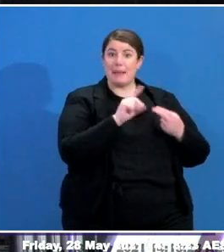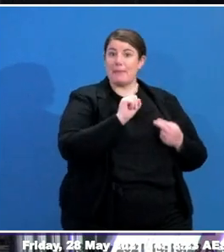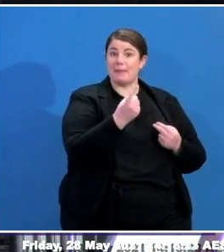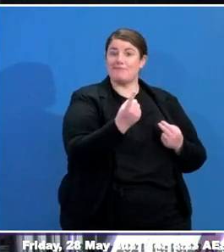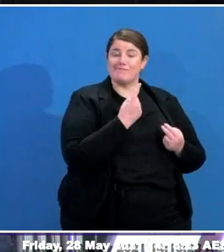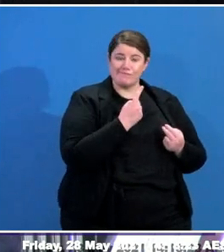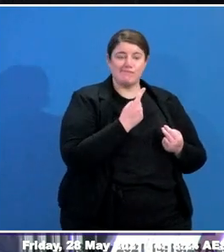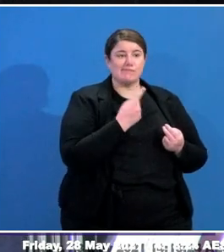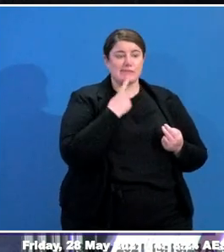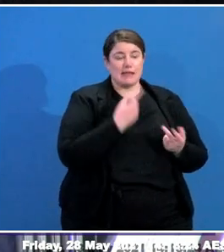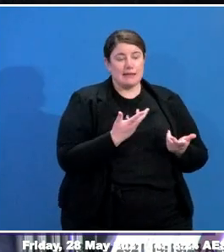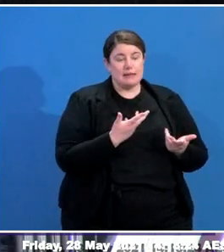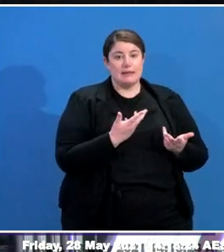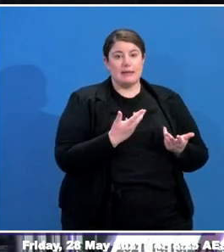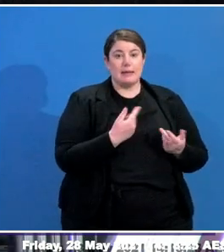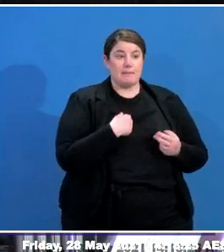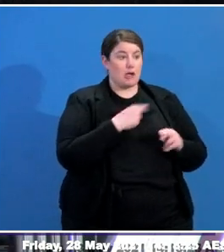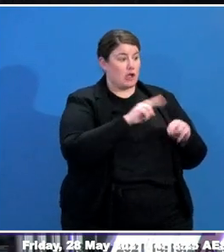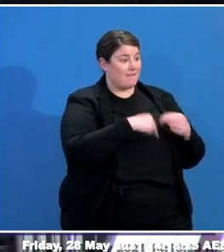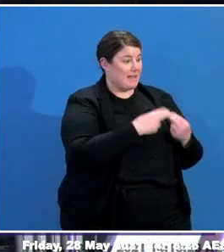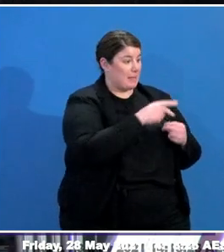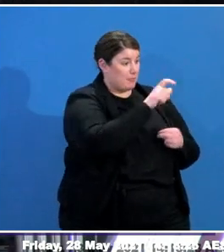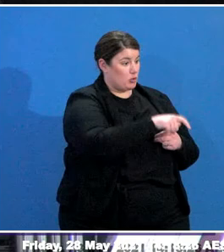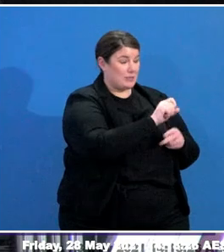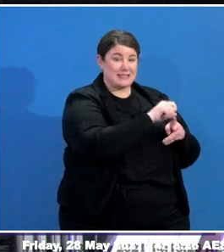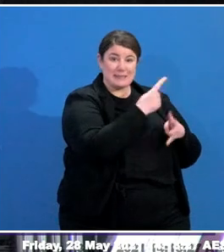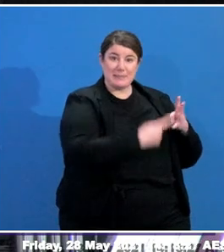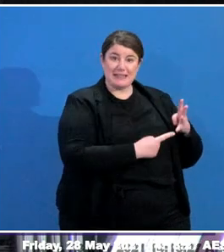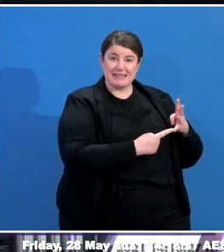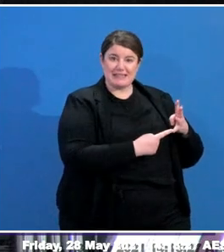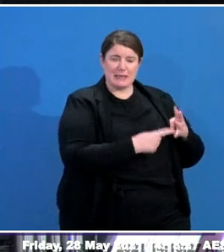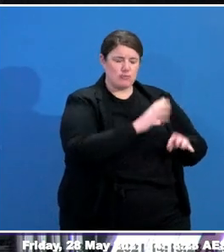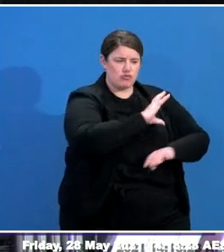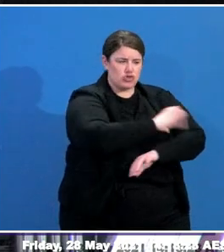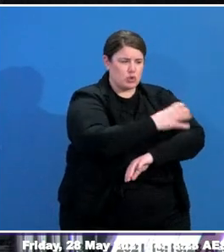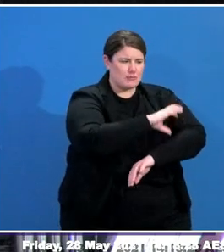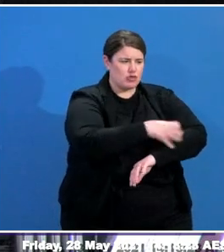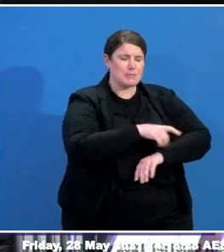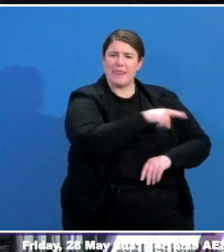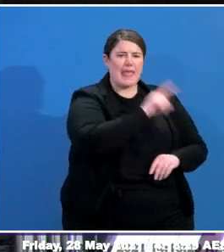say, "My non-verbal family member keeps having bruises that I can't explain"?